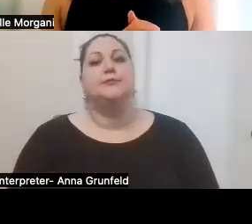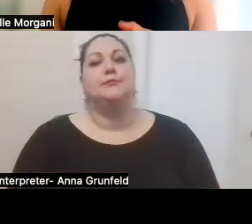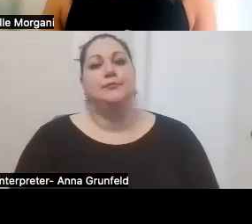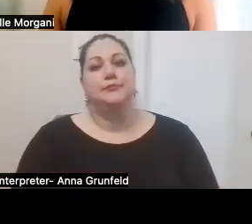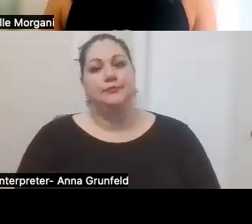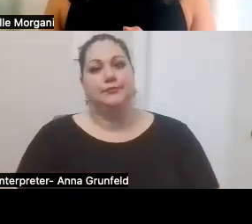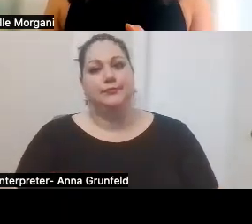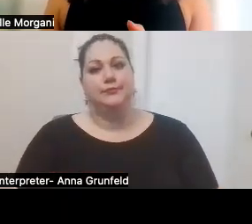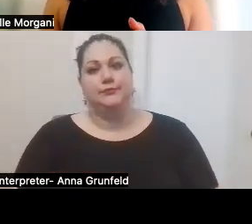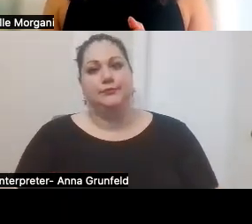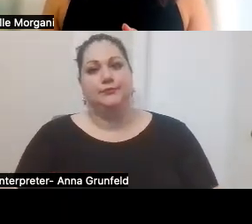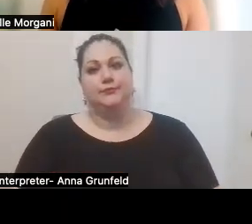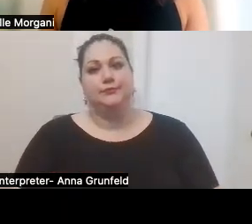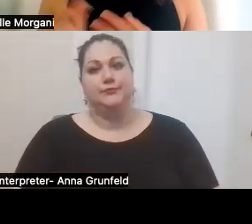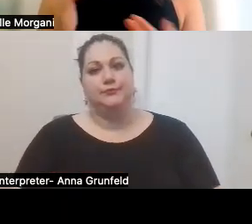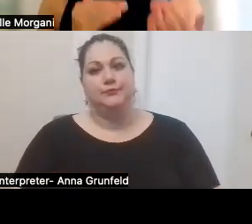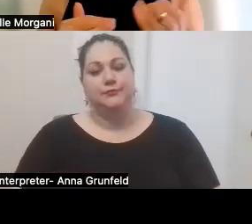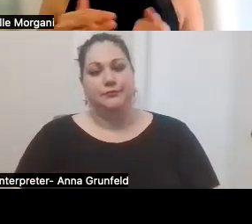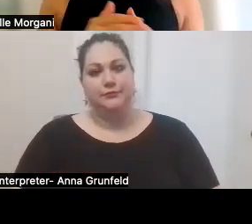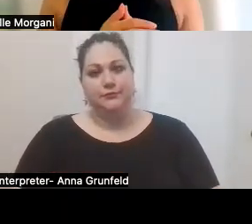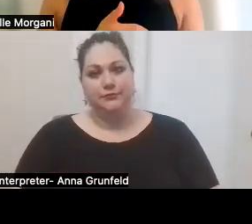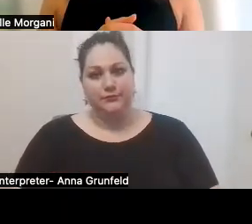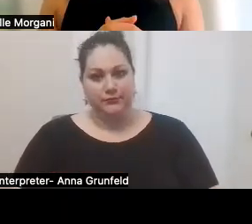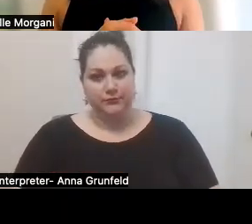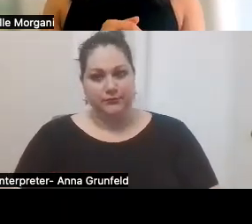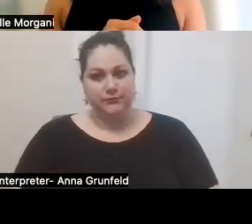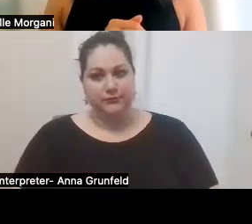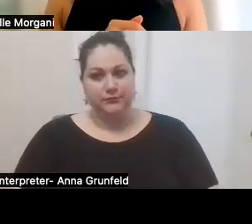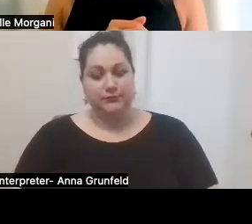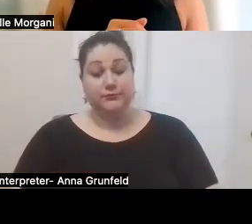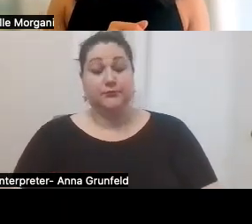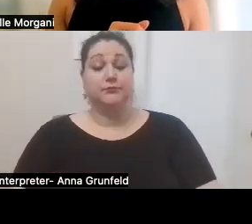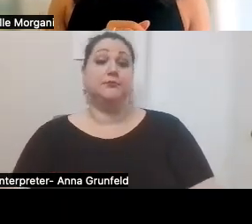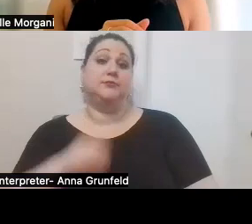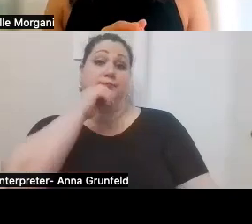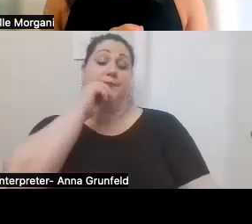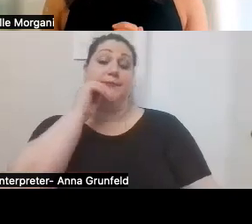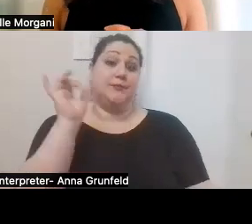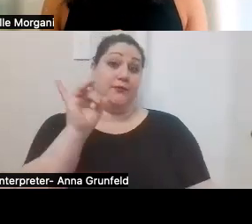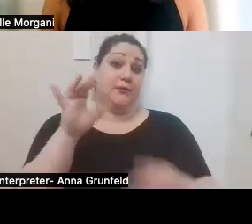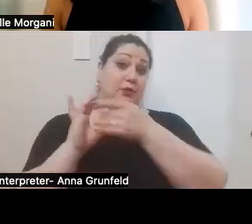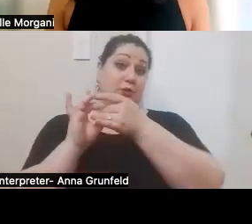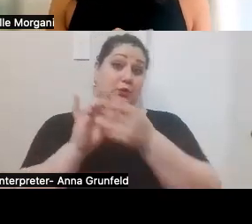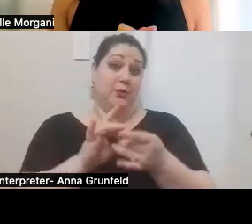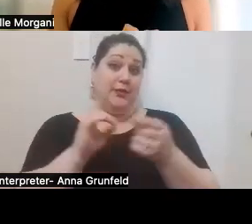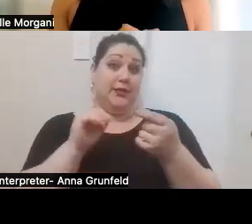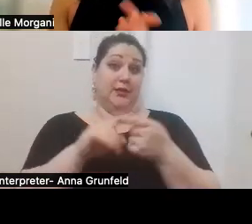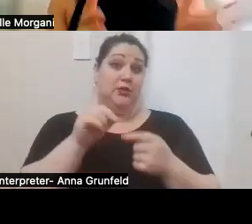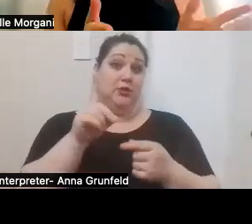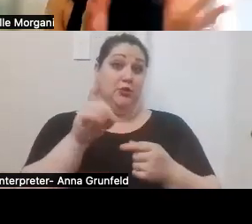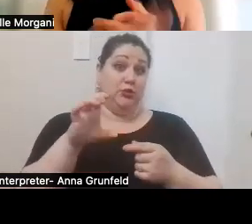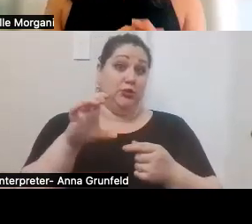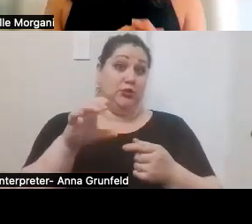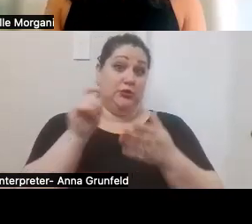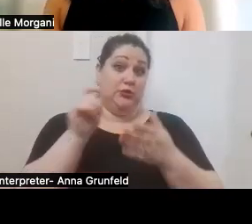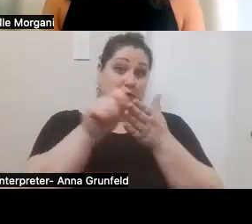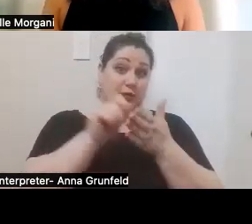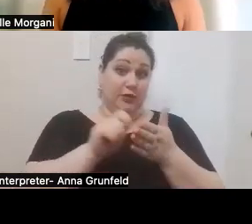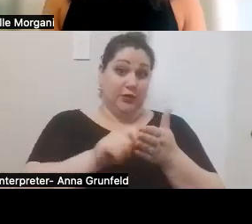So, we would also again, when it comes to even the documentation cases is thinking about breaks and extra time. I apologize, I didn't write extra time here.